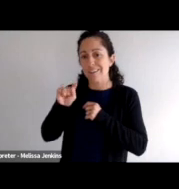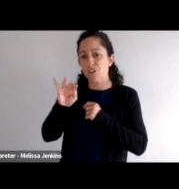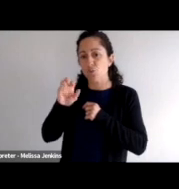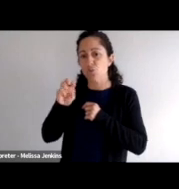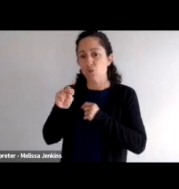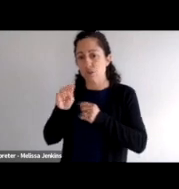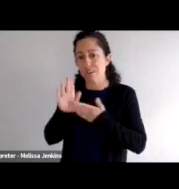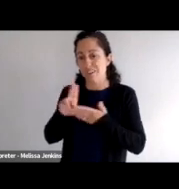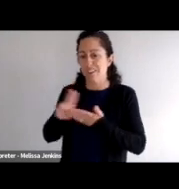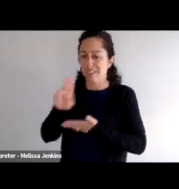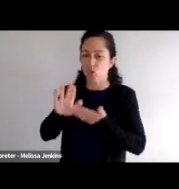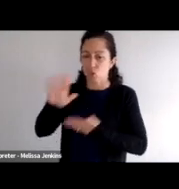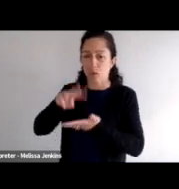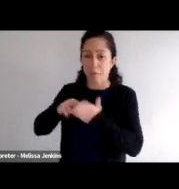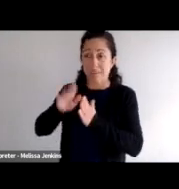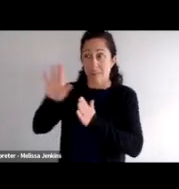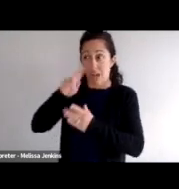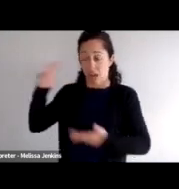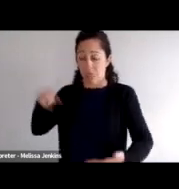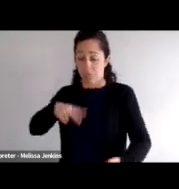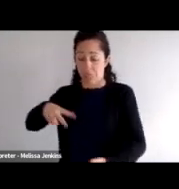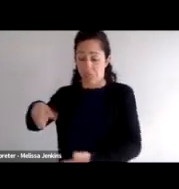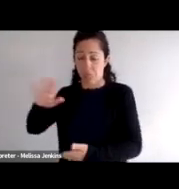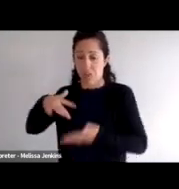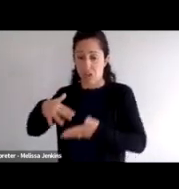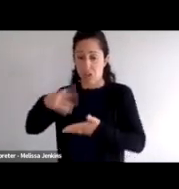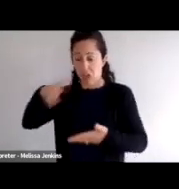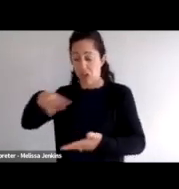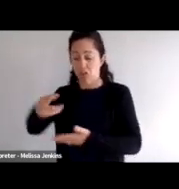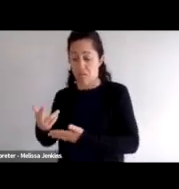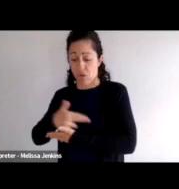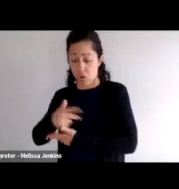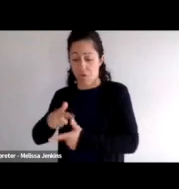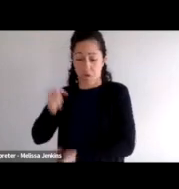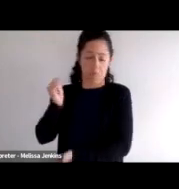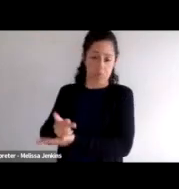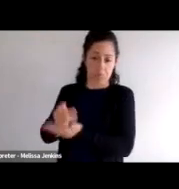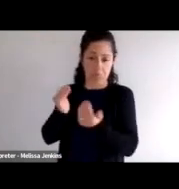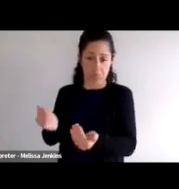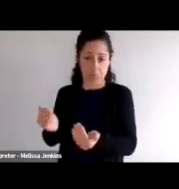given them a stamp of approval. Again, these are limiting but they're perfectly acceptable